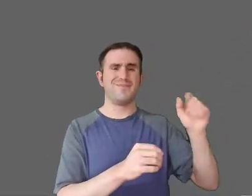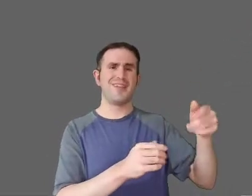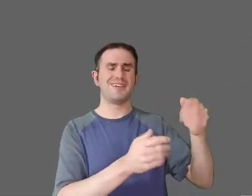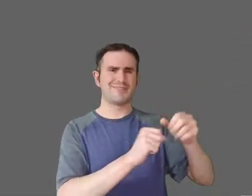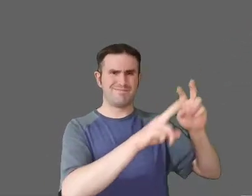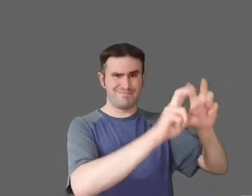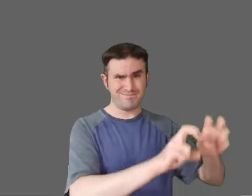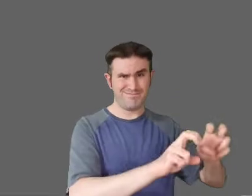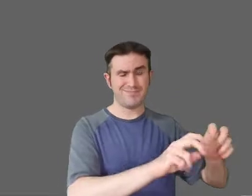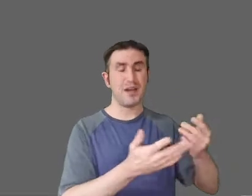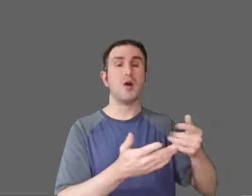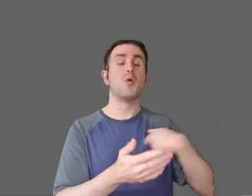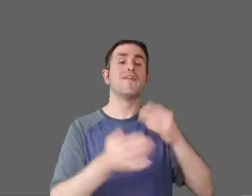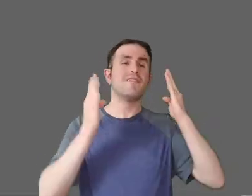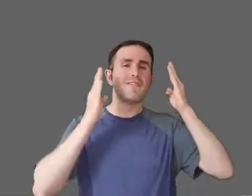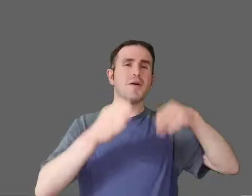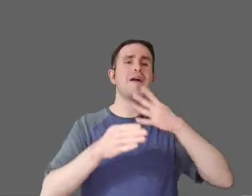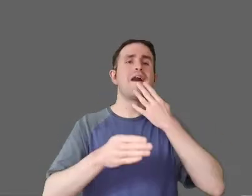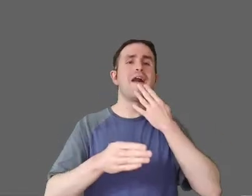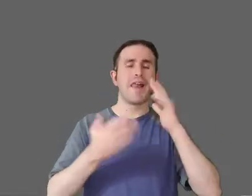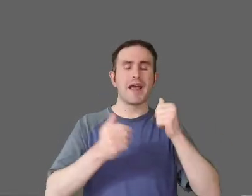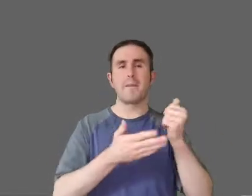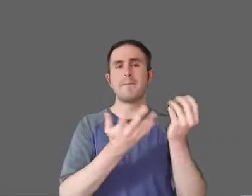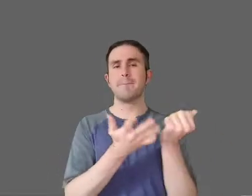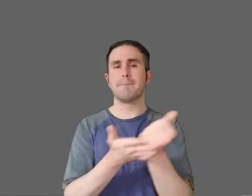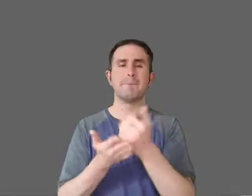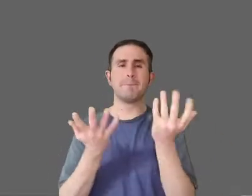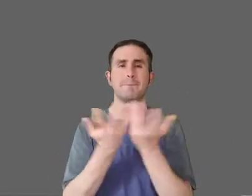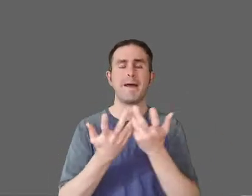convey like, different moods... which, we'll get into that a little bit more... a little bit later!